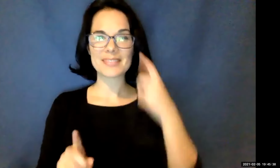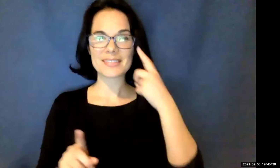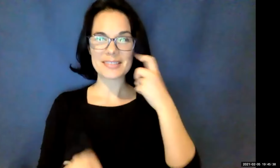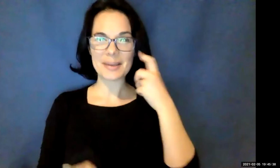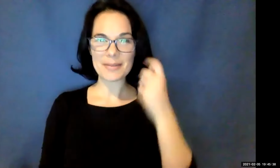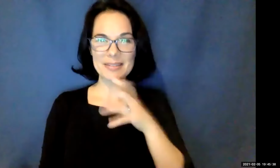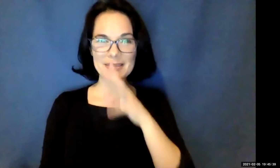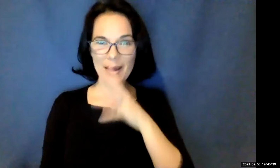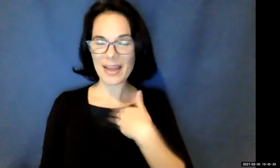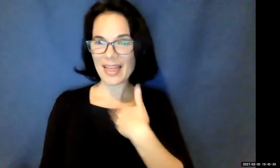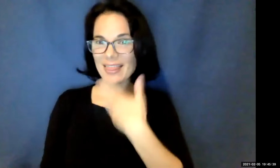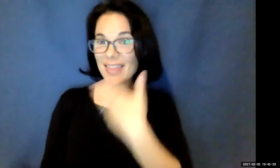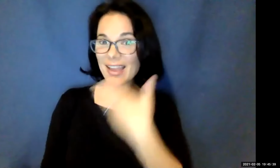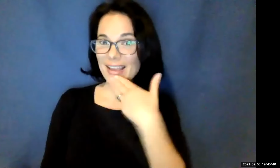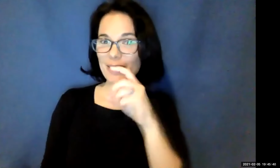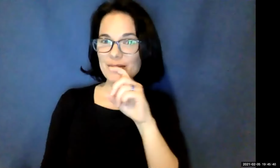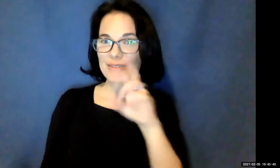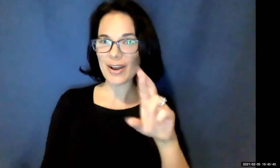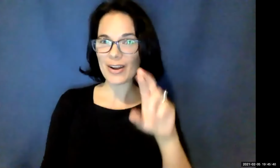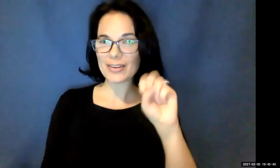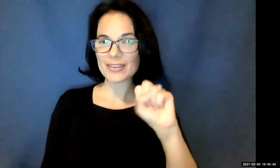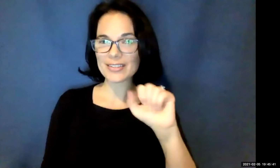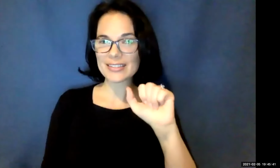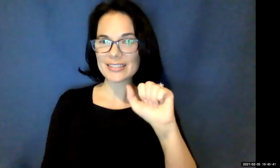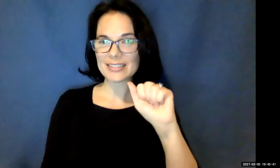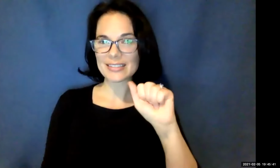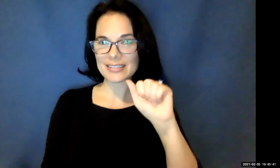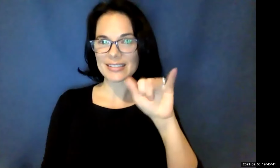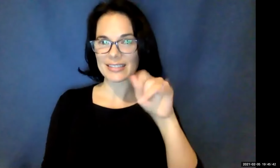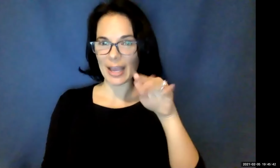I am seeing in the chat over here another question.